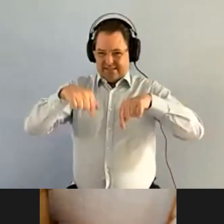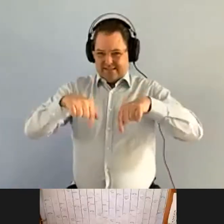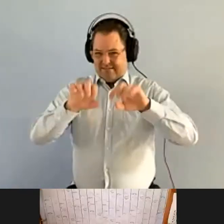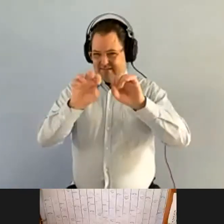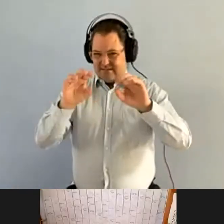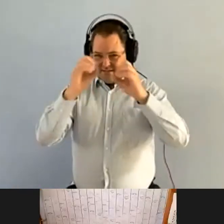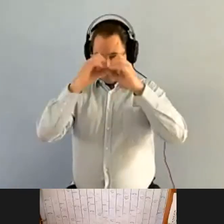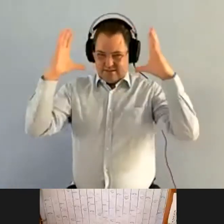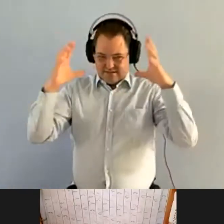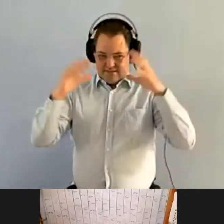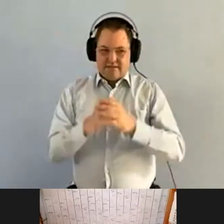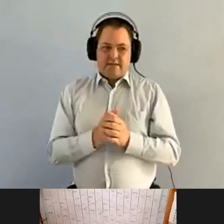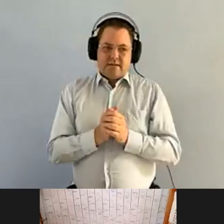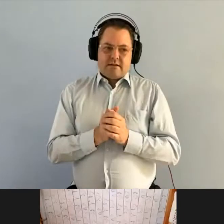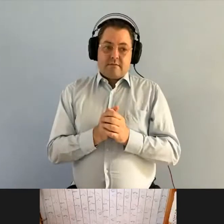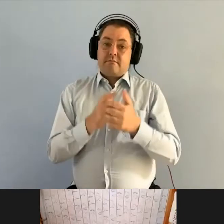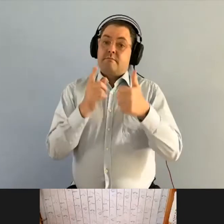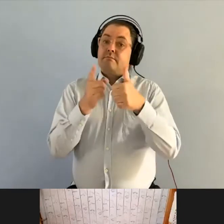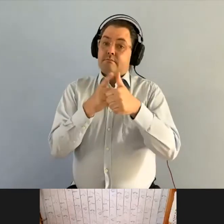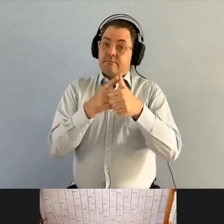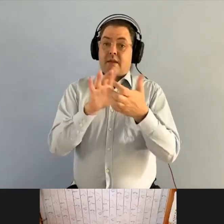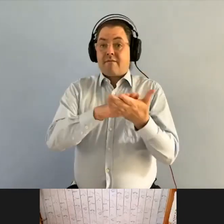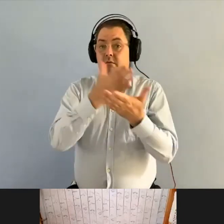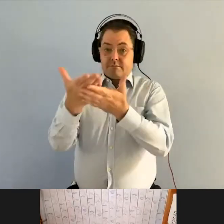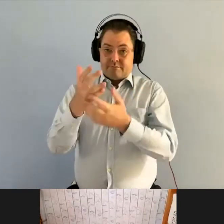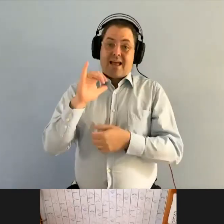, I need to give you a few remarks about